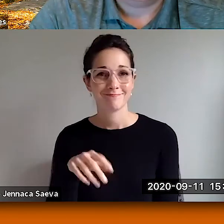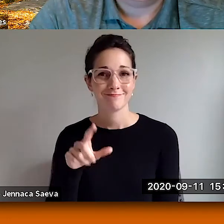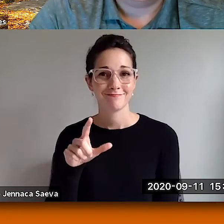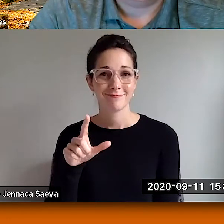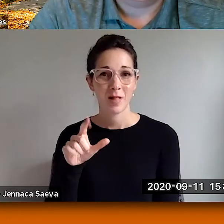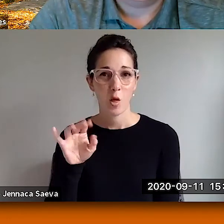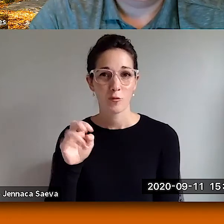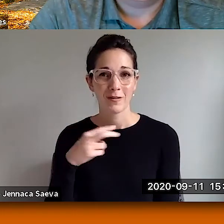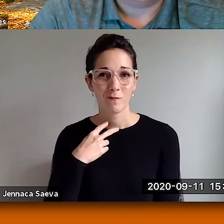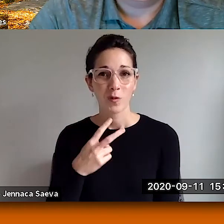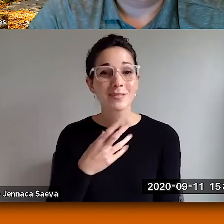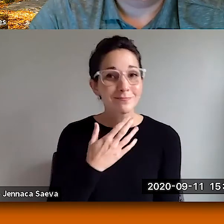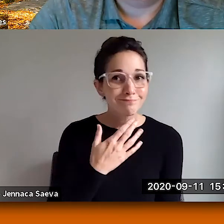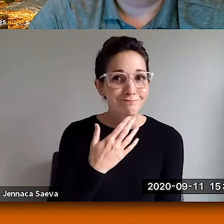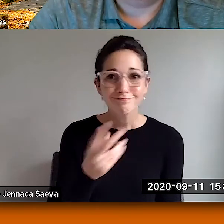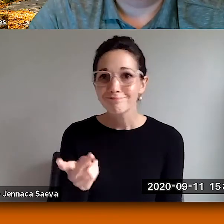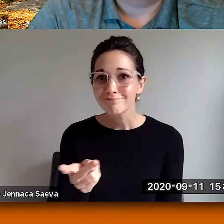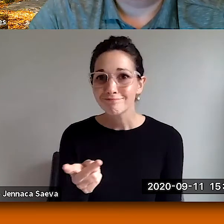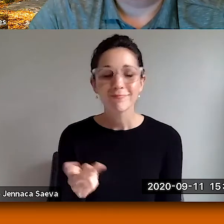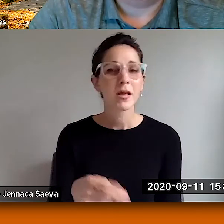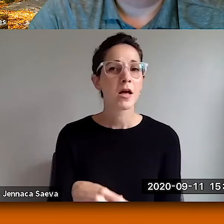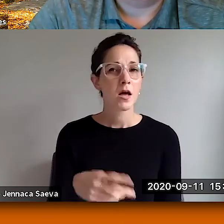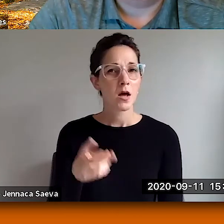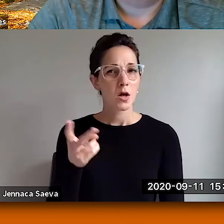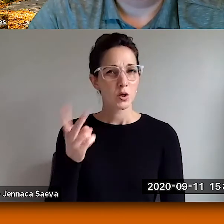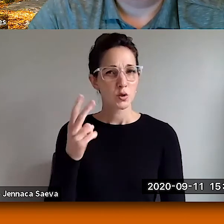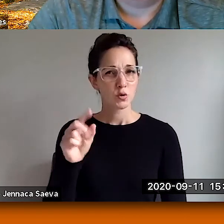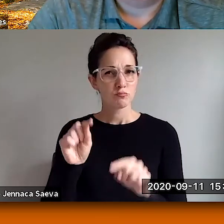And we had two similar questions come in, so I'm going to kind of merge them.